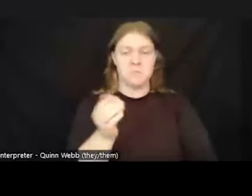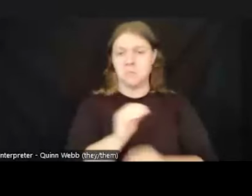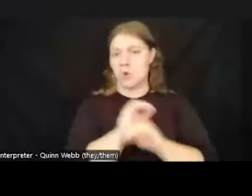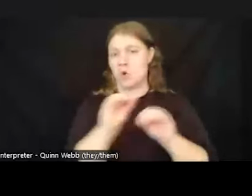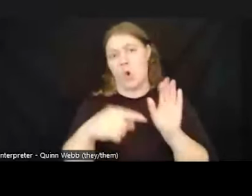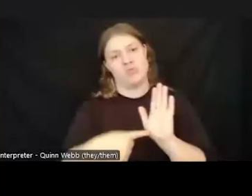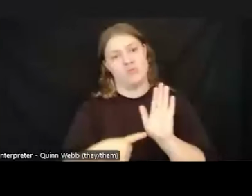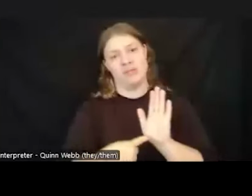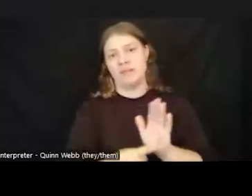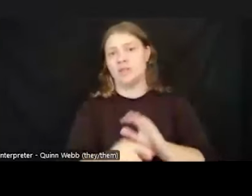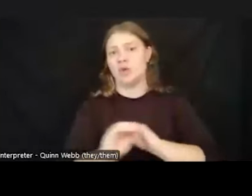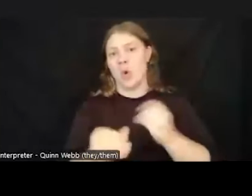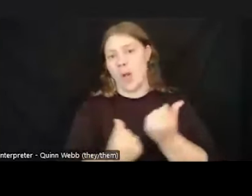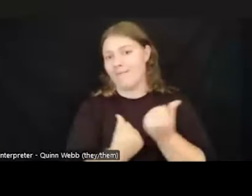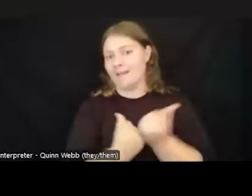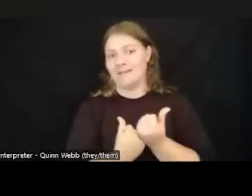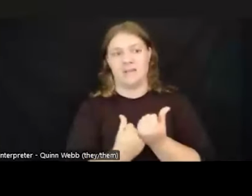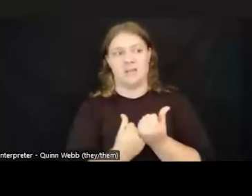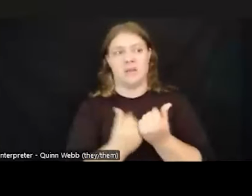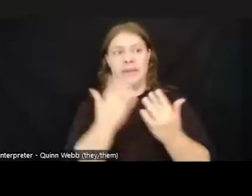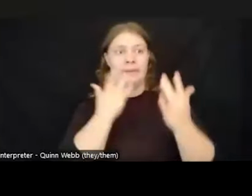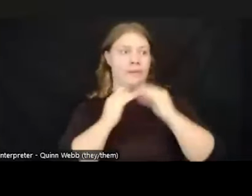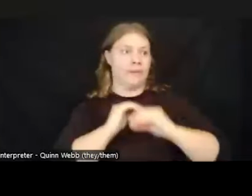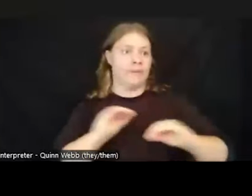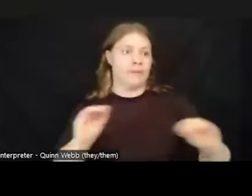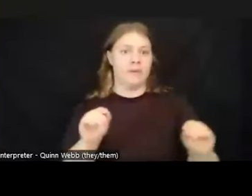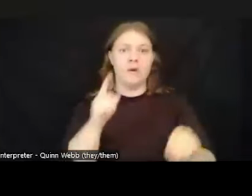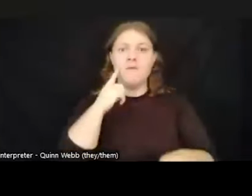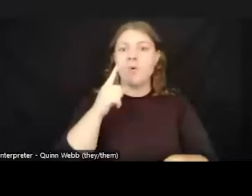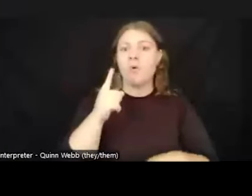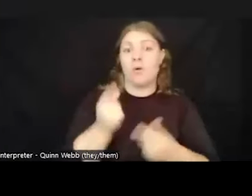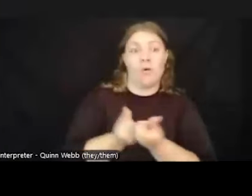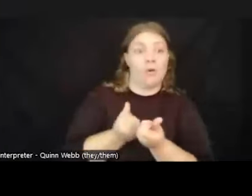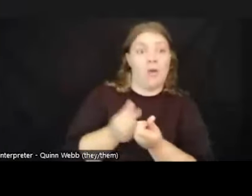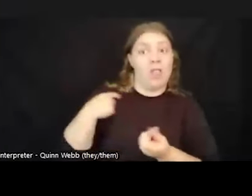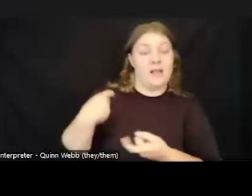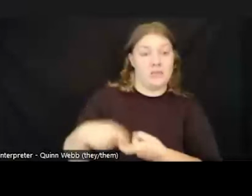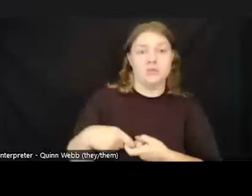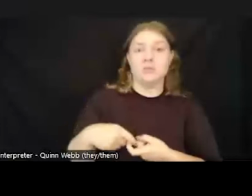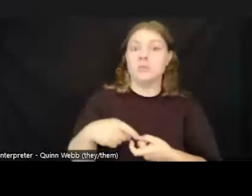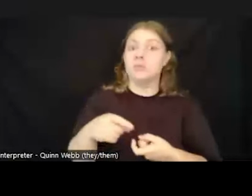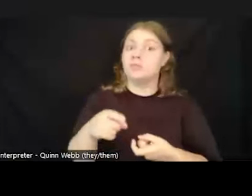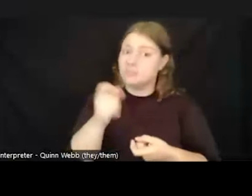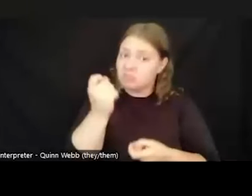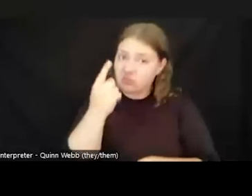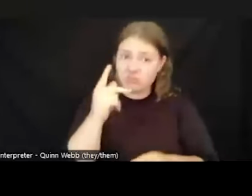or advocacy being done on behalf of Latinos even though the population was a huge part of the